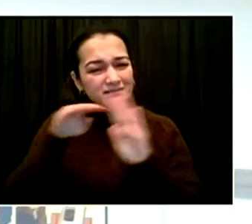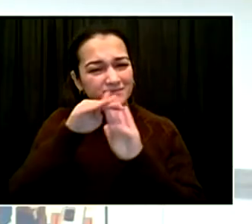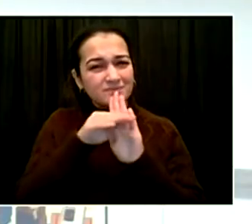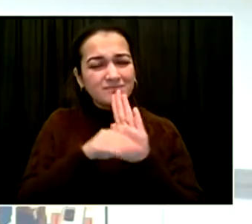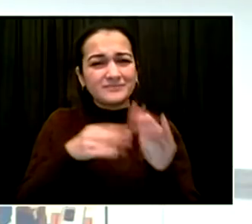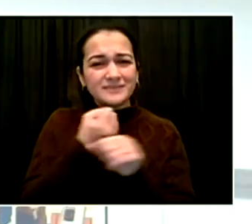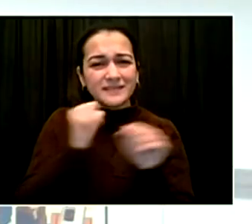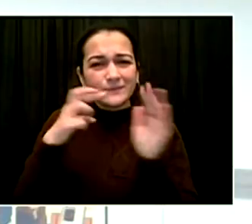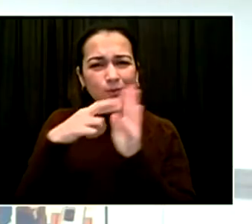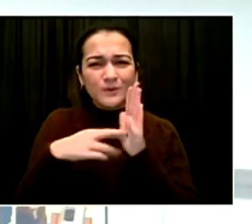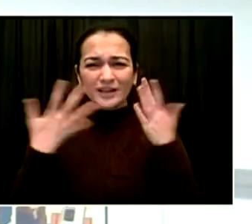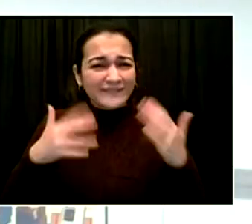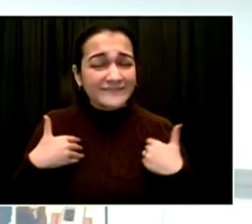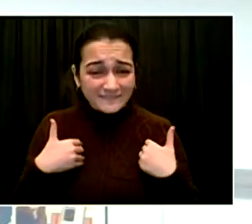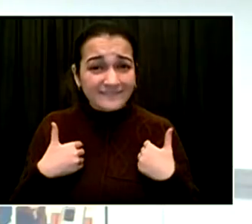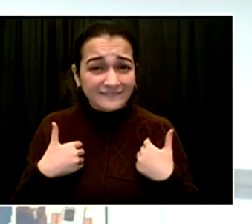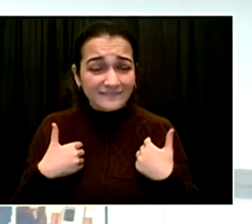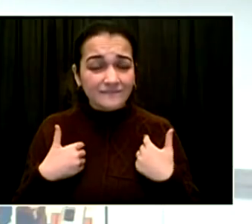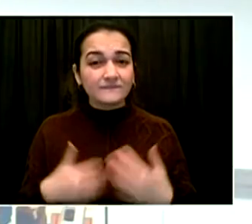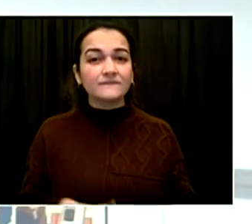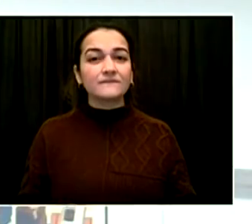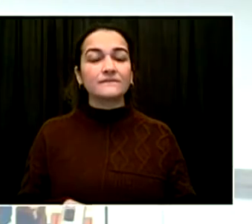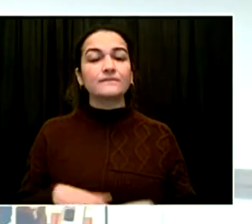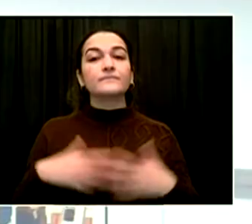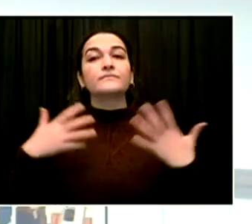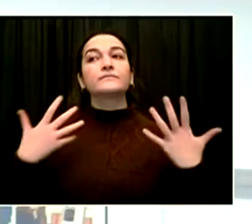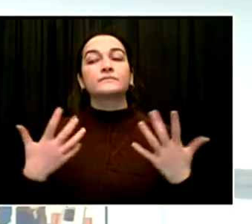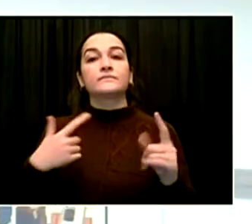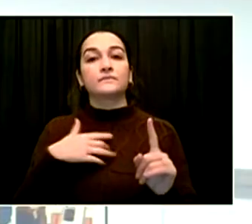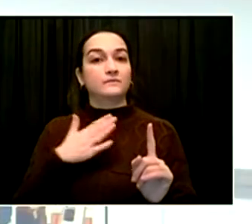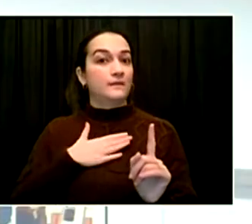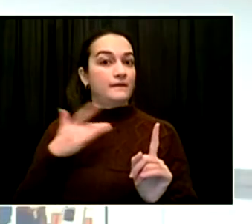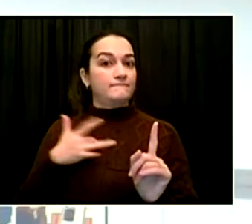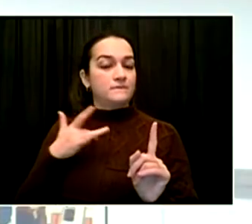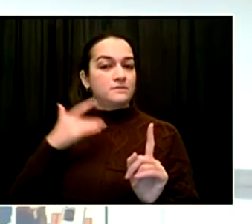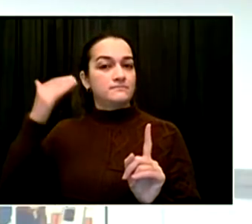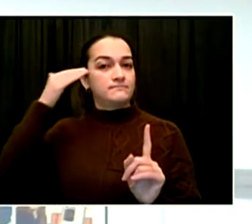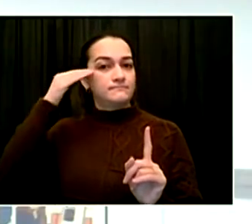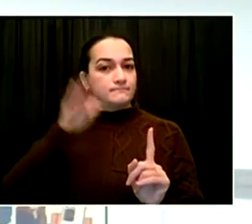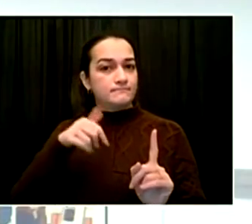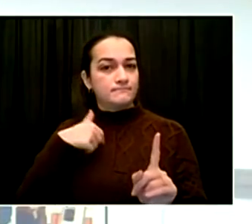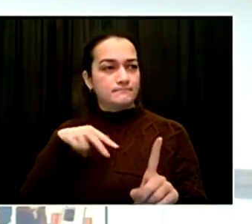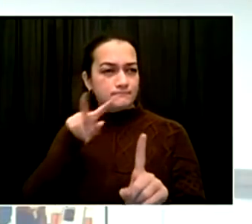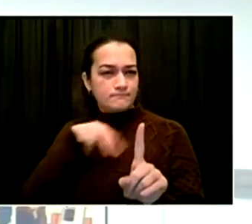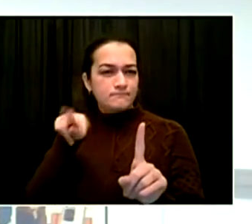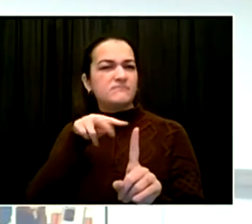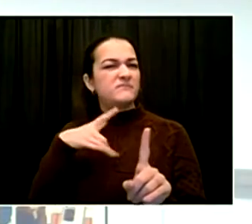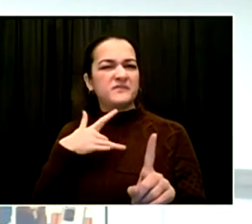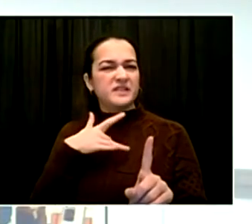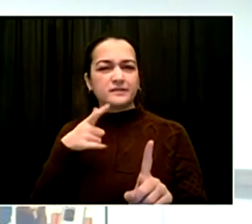NOT JUST FROM THE EDUCATIONAL PER SPIGOT BUT FROM THE HEALTH PERSPECTIVE WE KNOW THAT THOSE